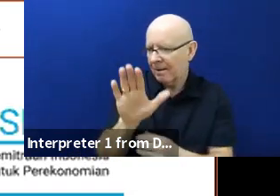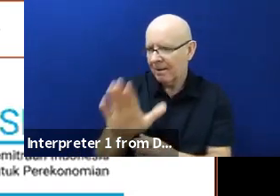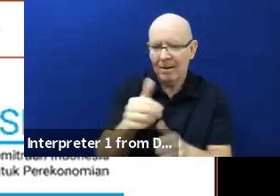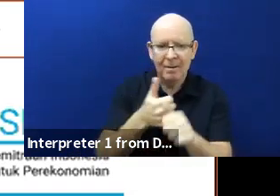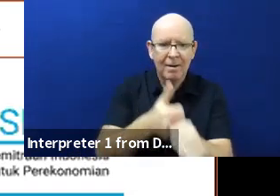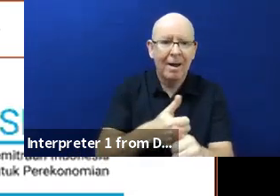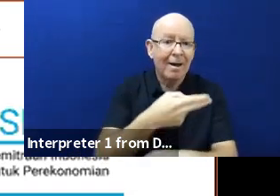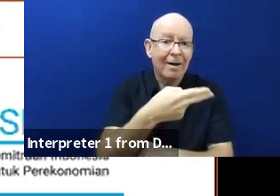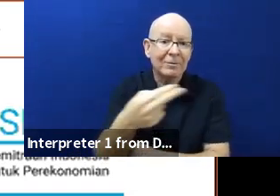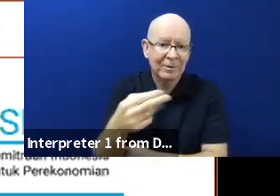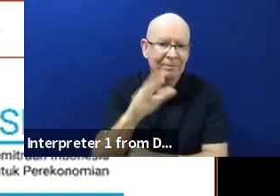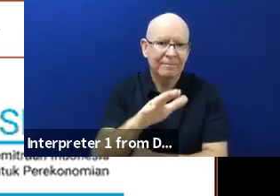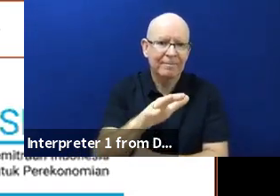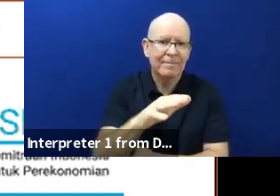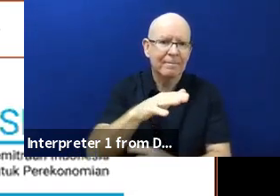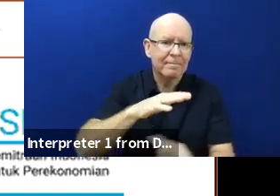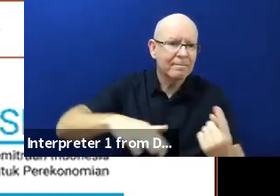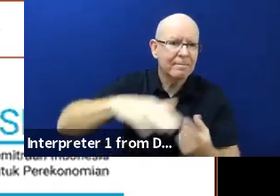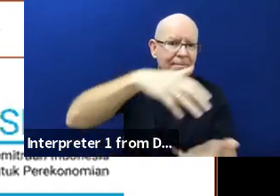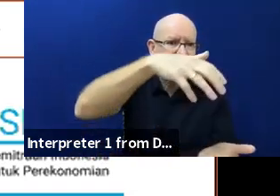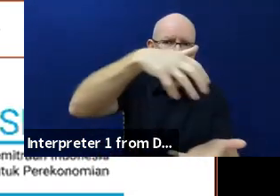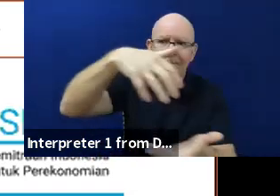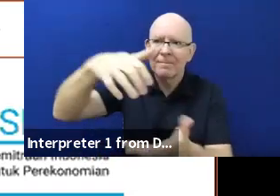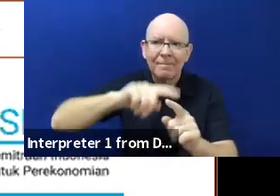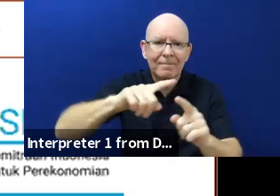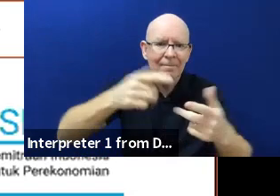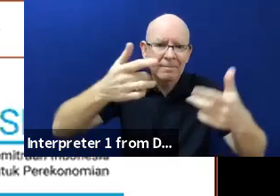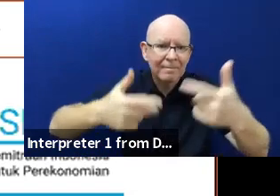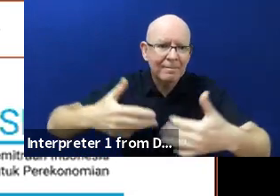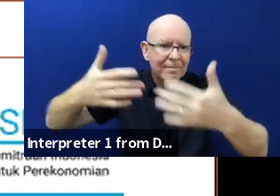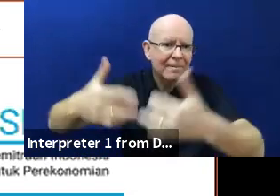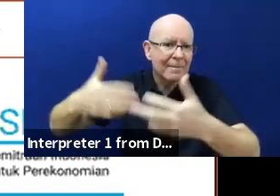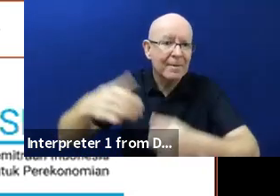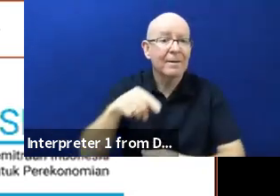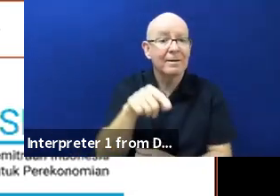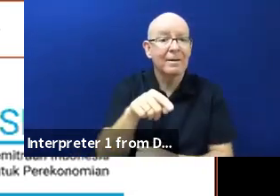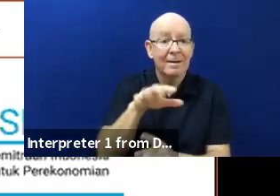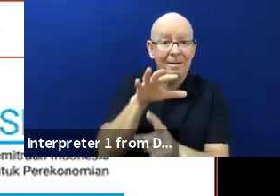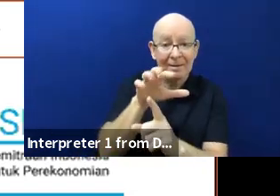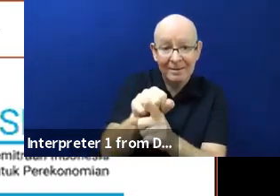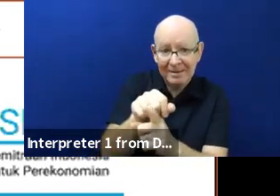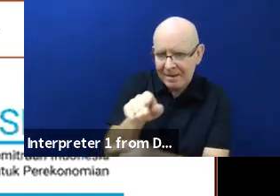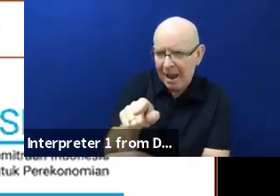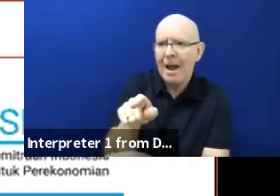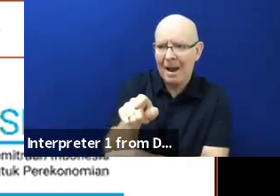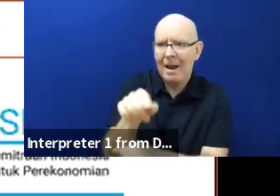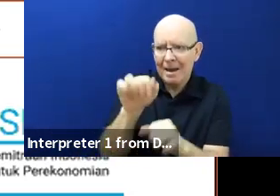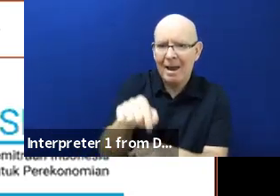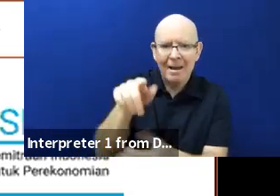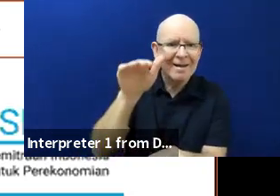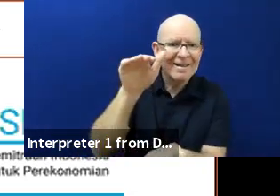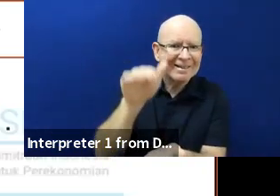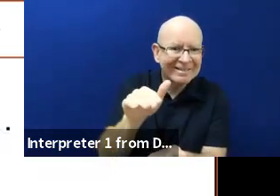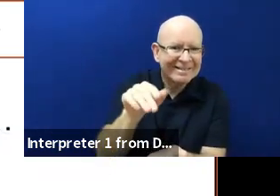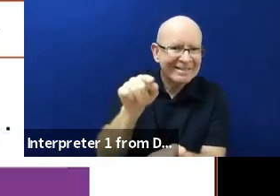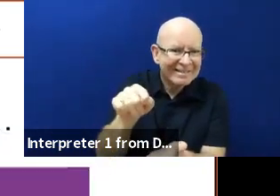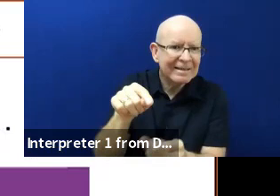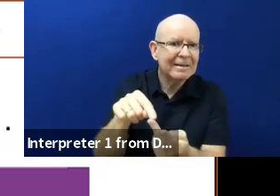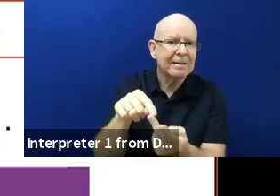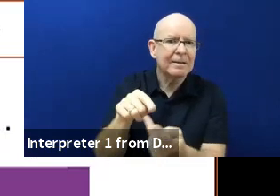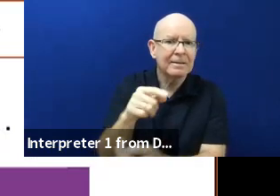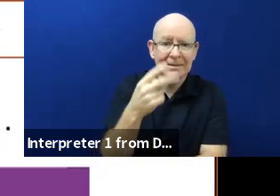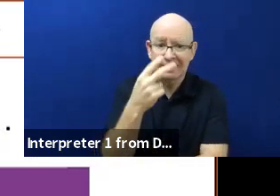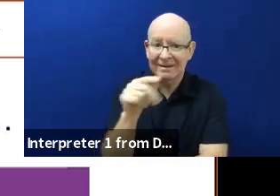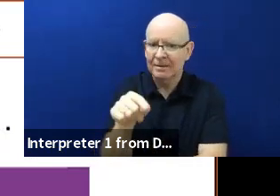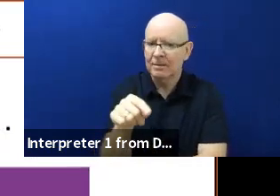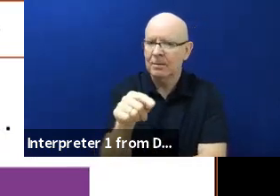what we've done, what we learned and what we're going to do next. So, can I, next slide please.